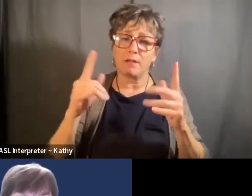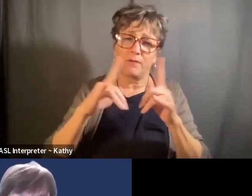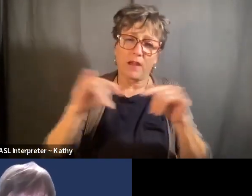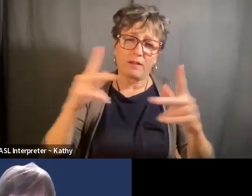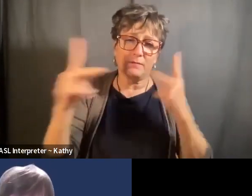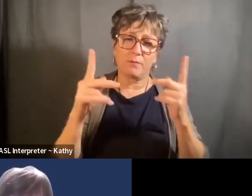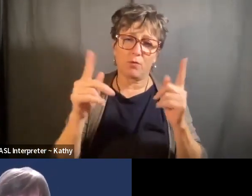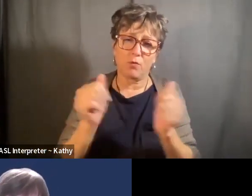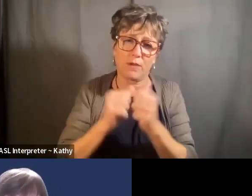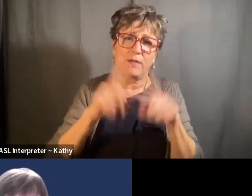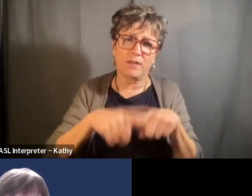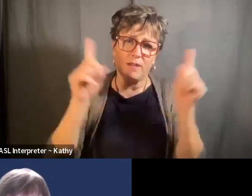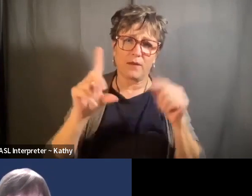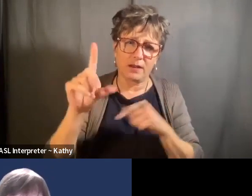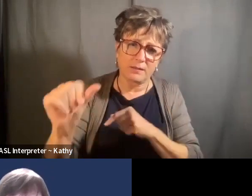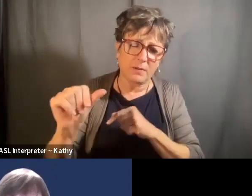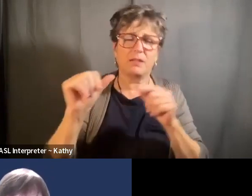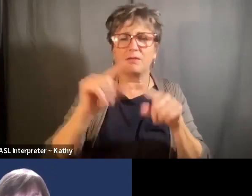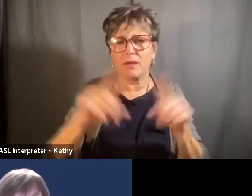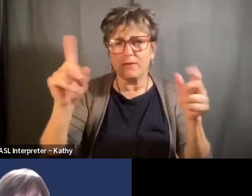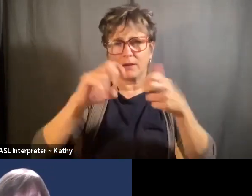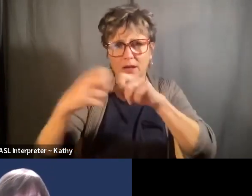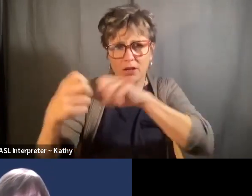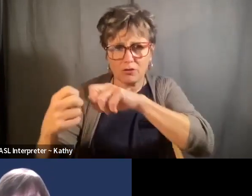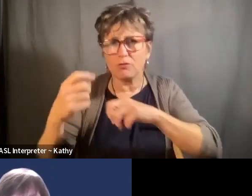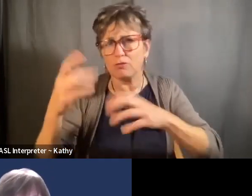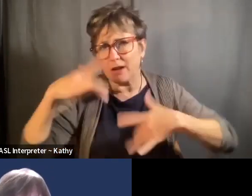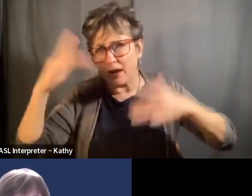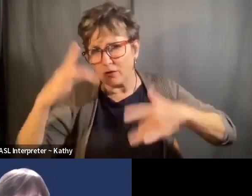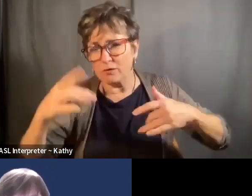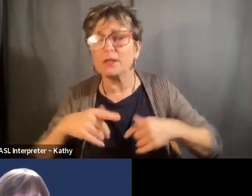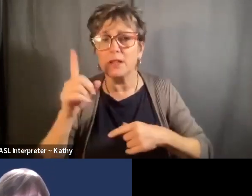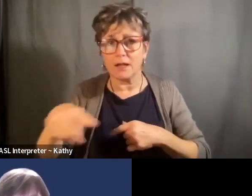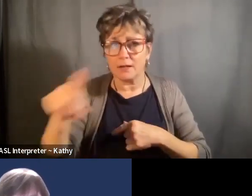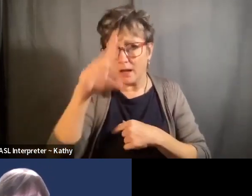they will be making those requests as well and there will be several uh